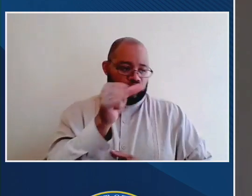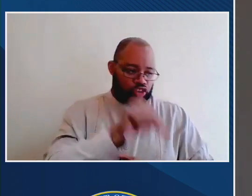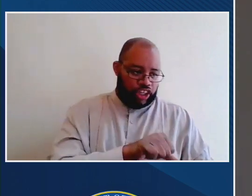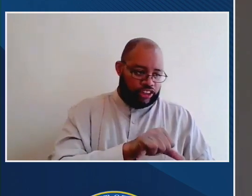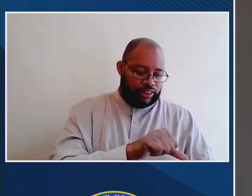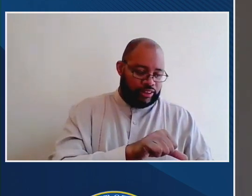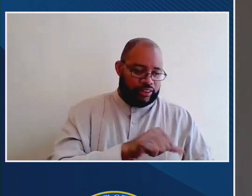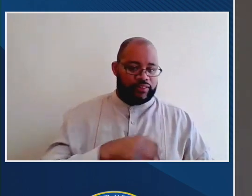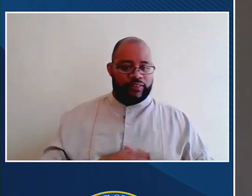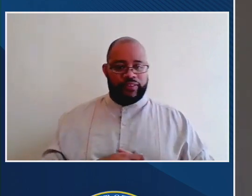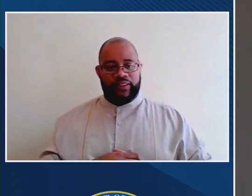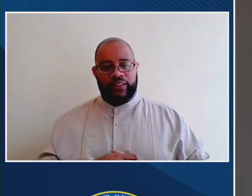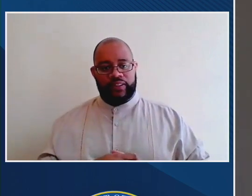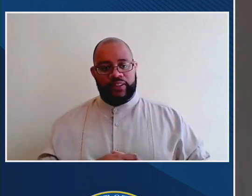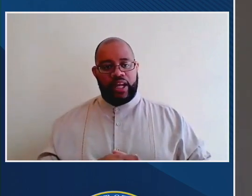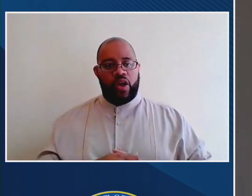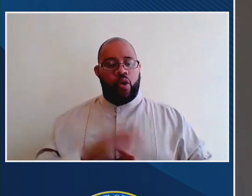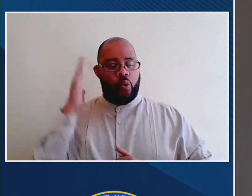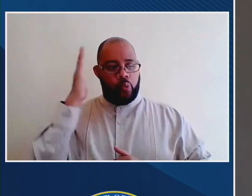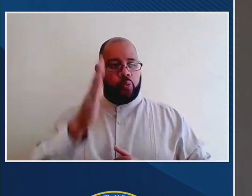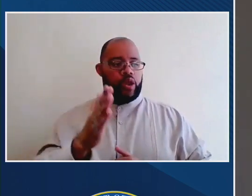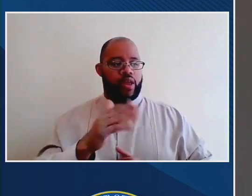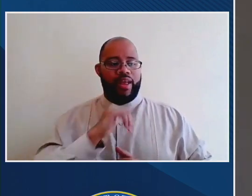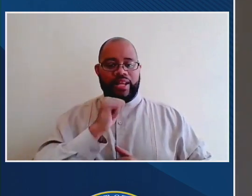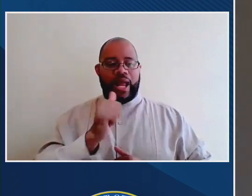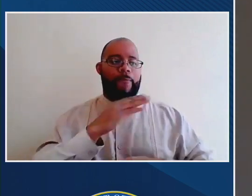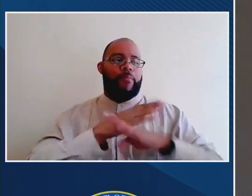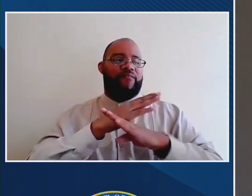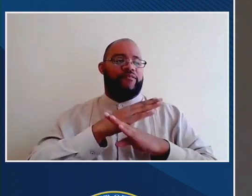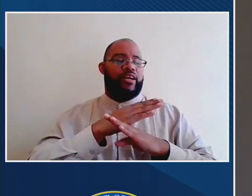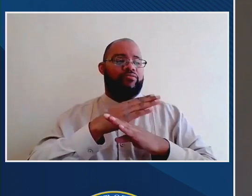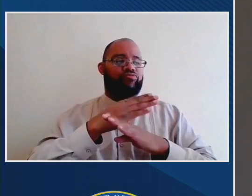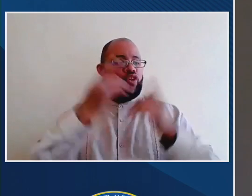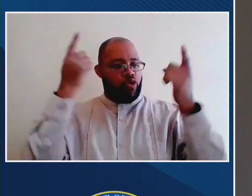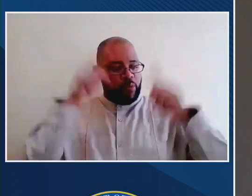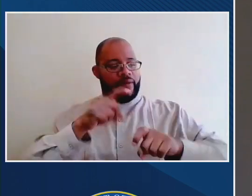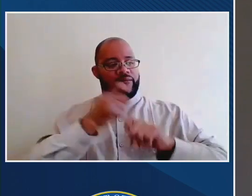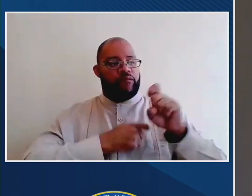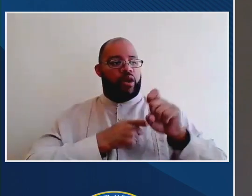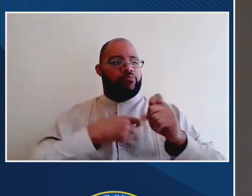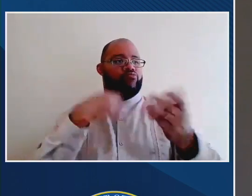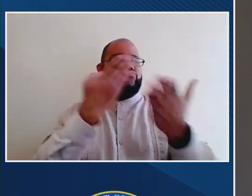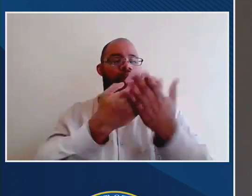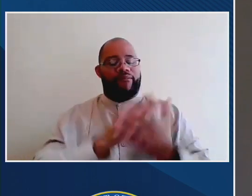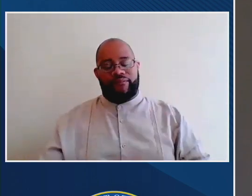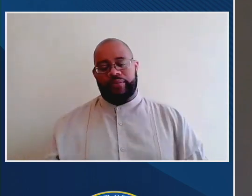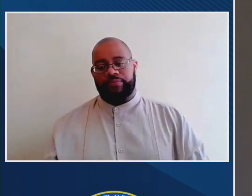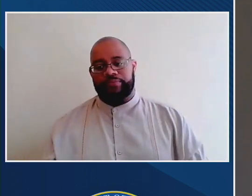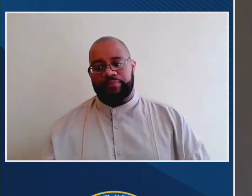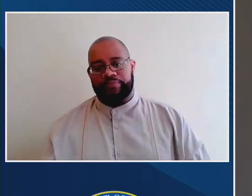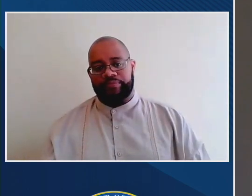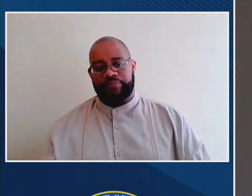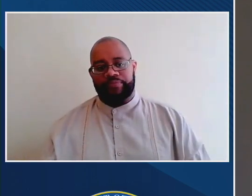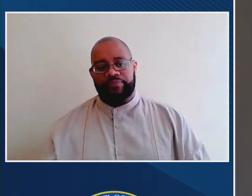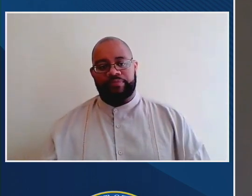and will therefore not prevent consensus from being reached. To take consensus checks, we will utilize